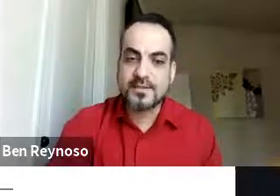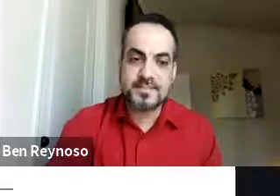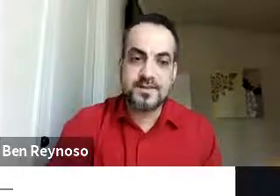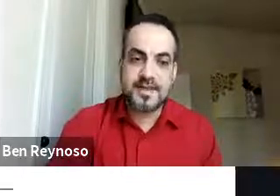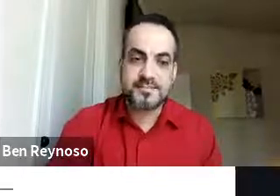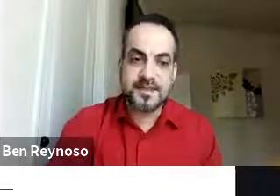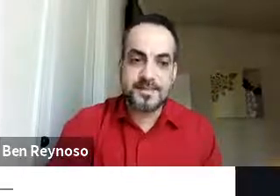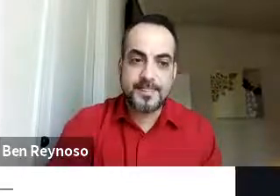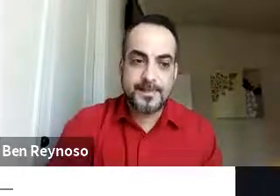can definitely answer that.